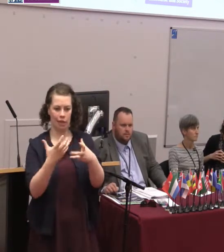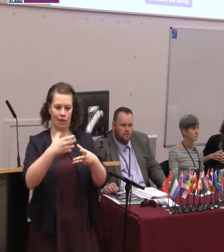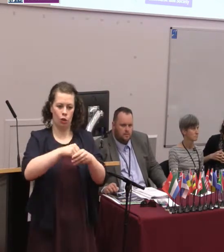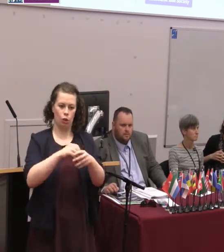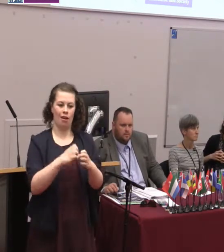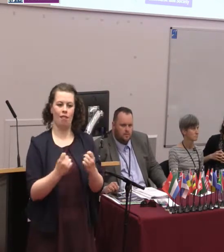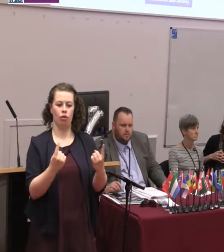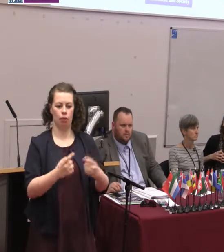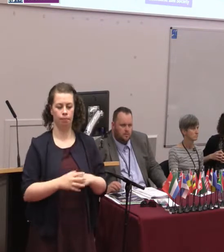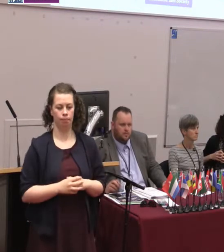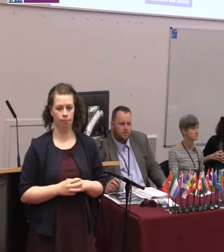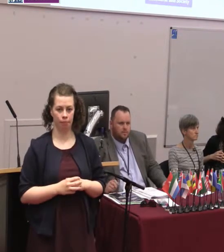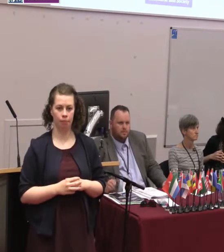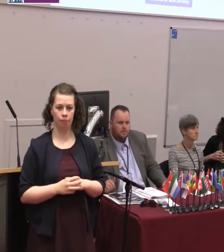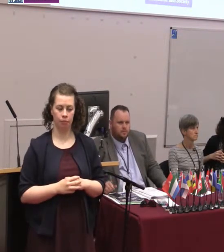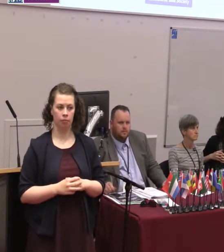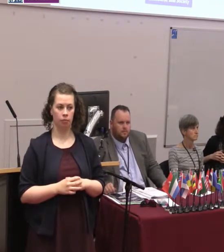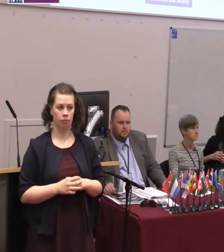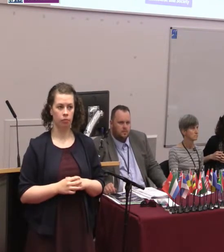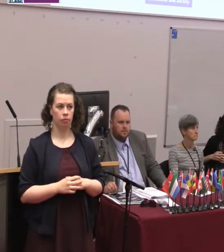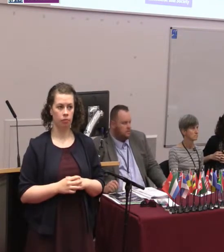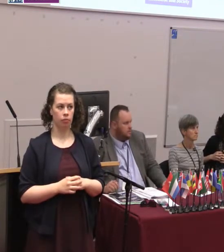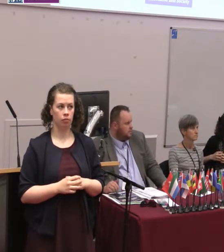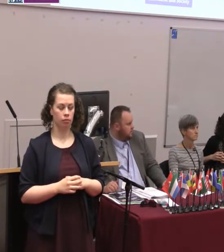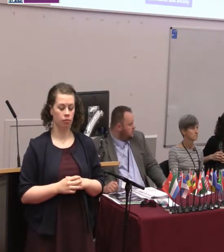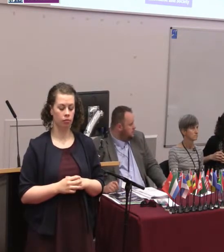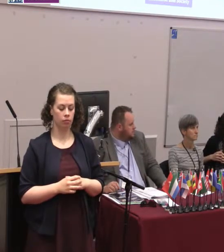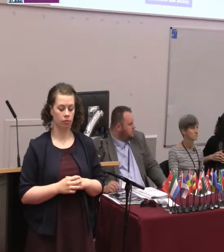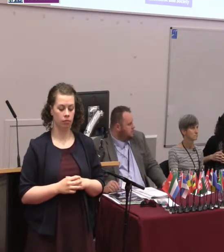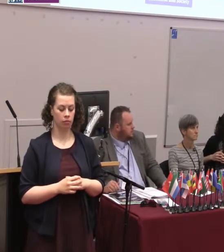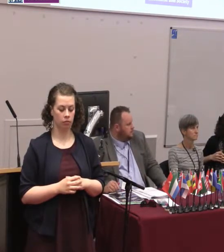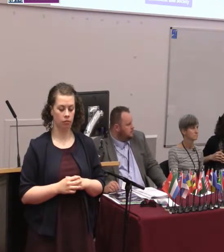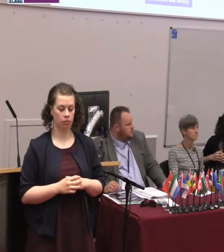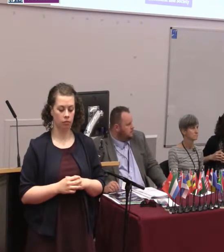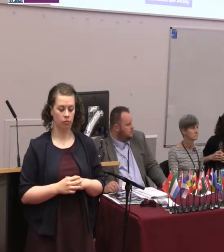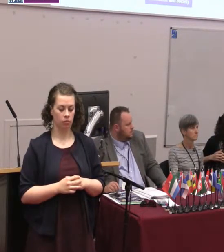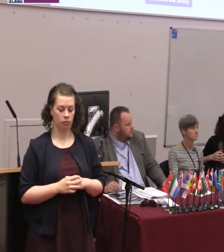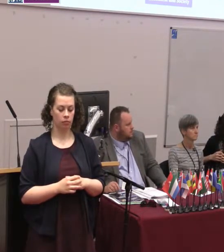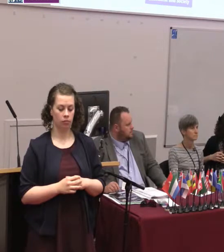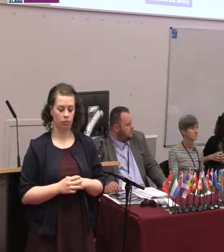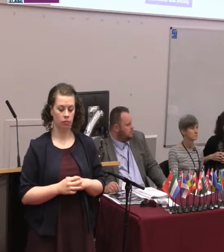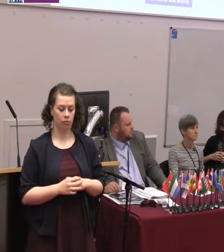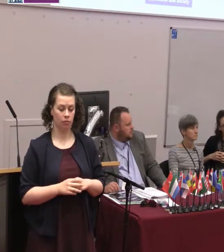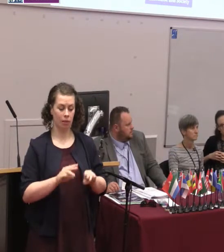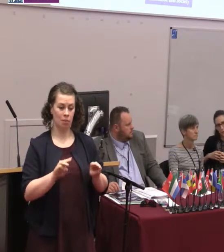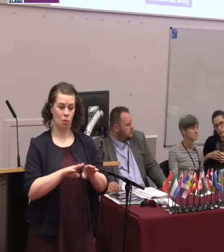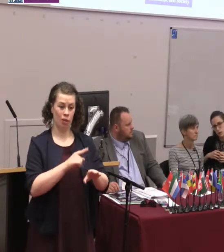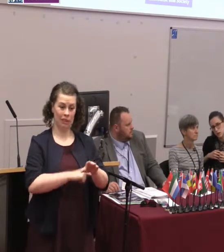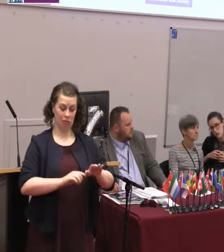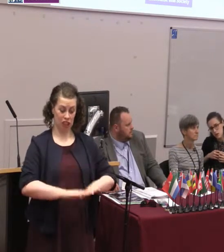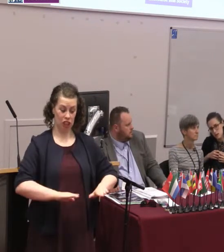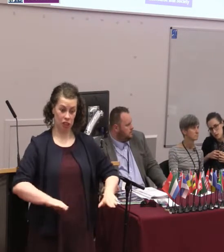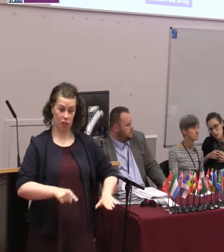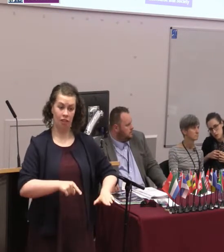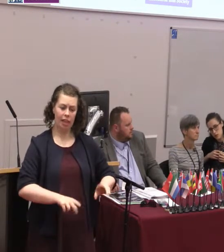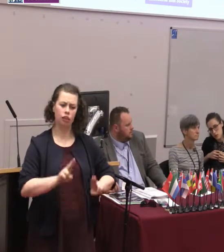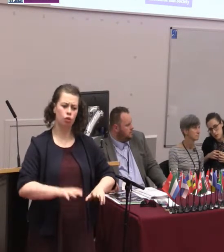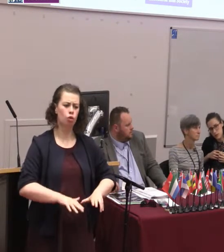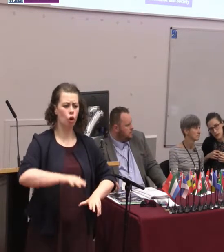Disabled people should grow up in a safe, caring family environment.